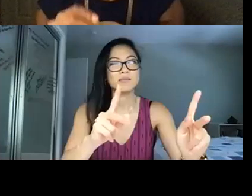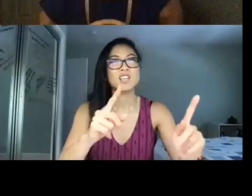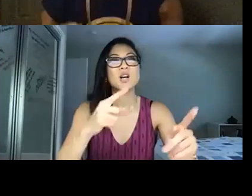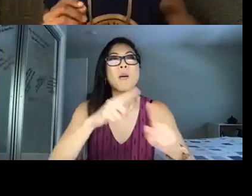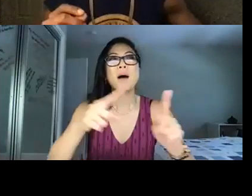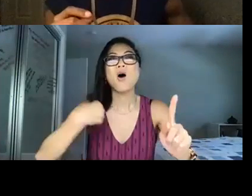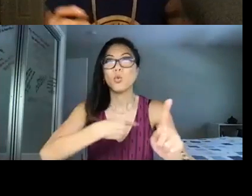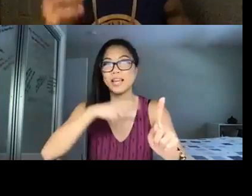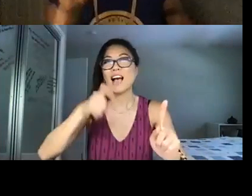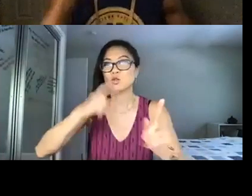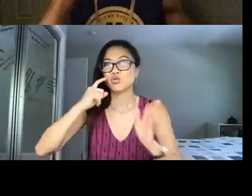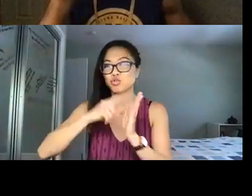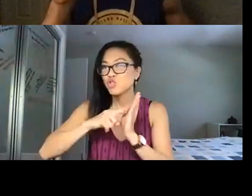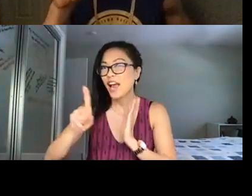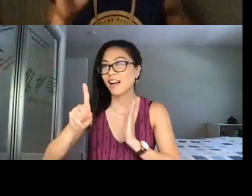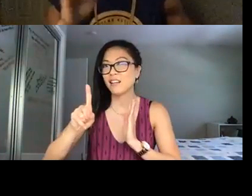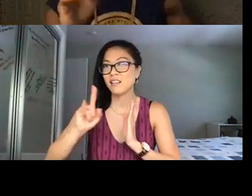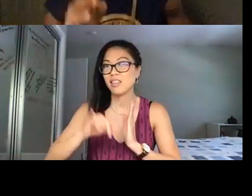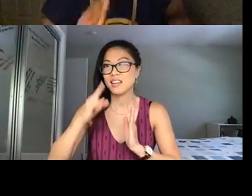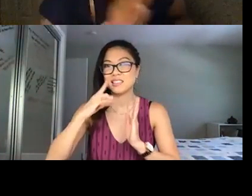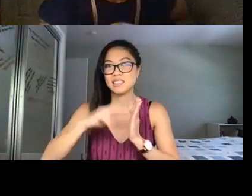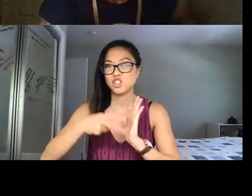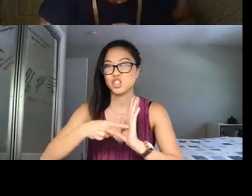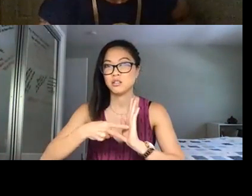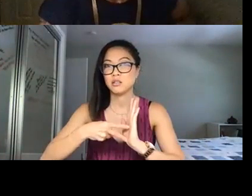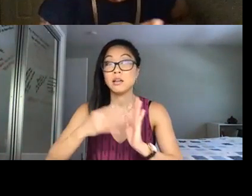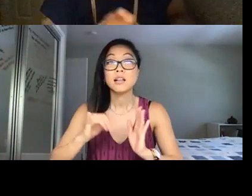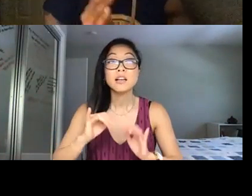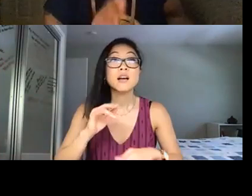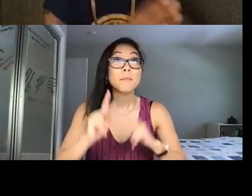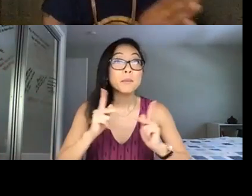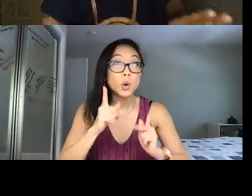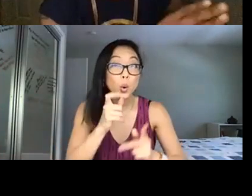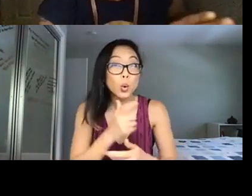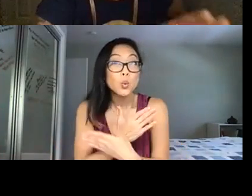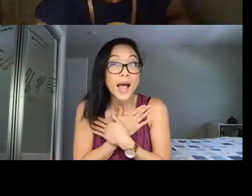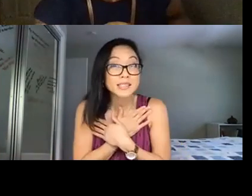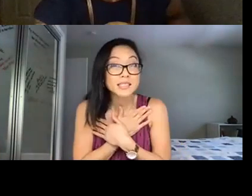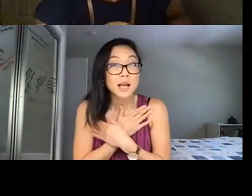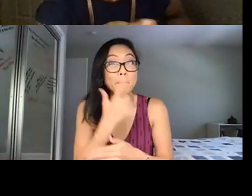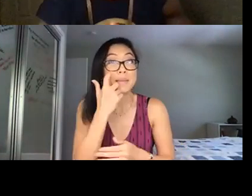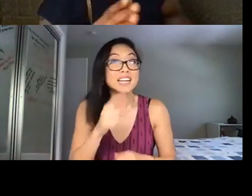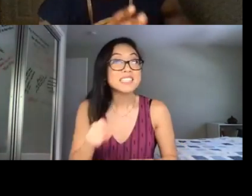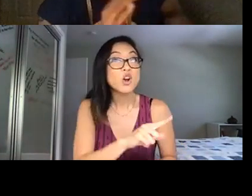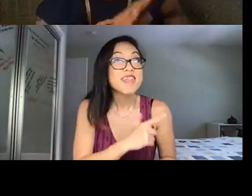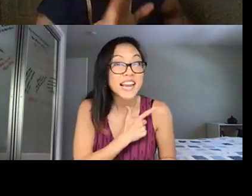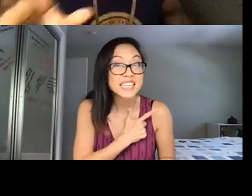Like people who rest because they're lazy and because they don't want to do the work and they don't -- they want to ignore